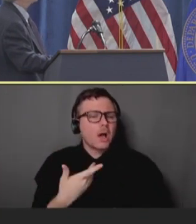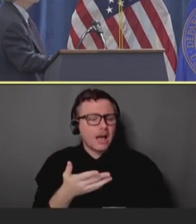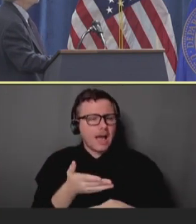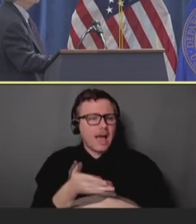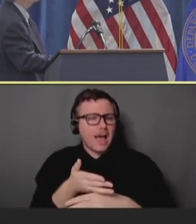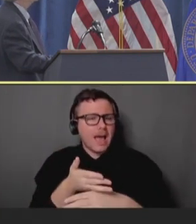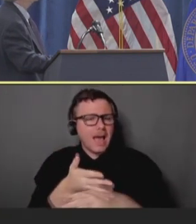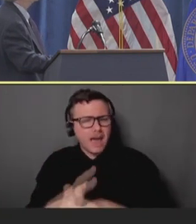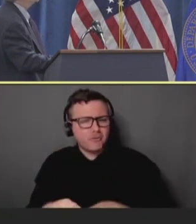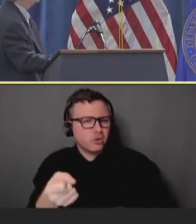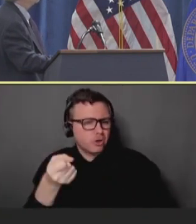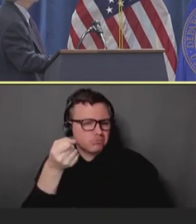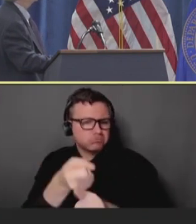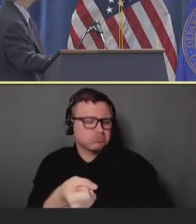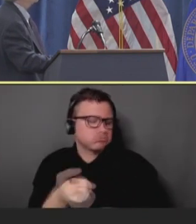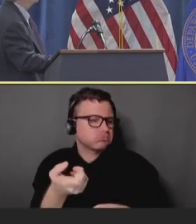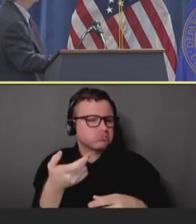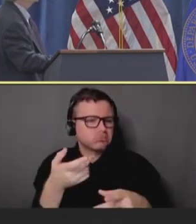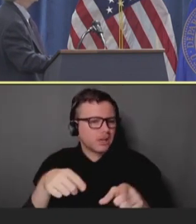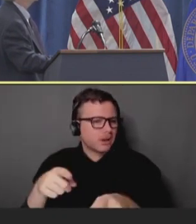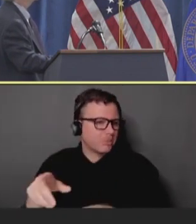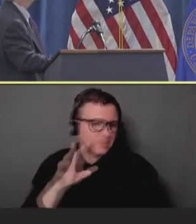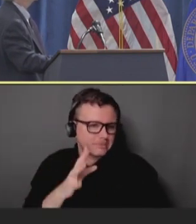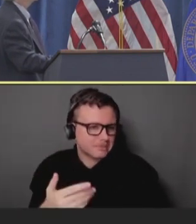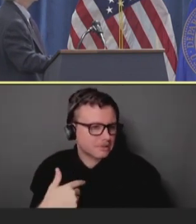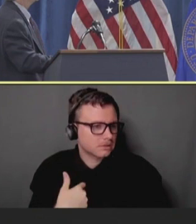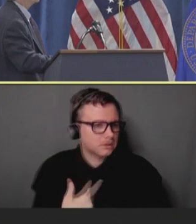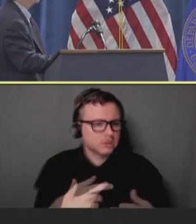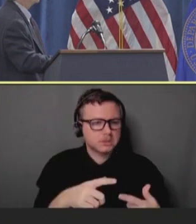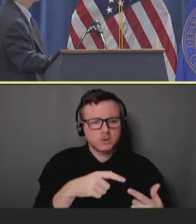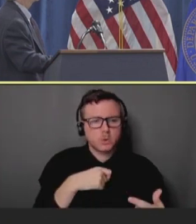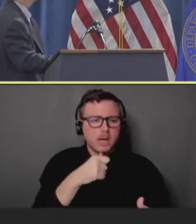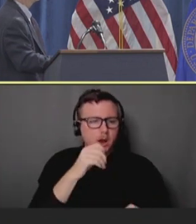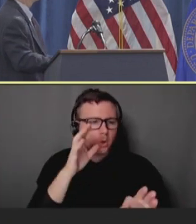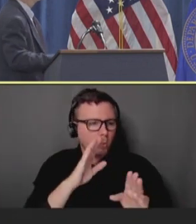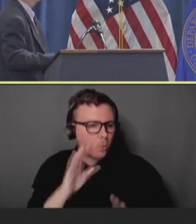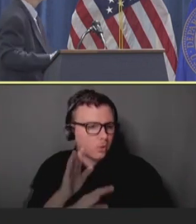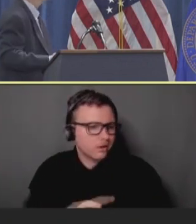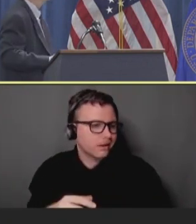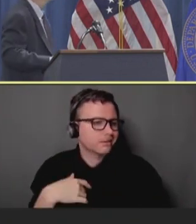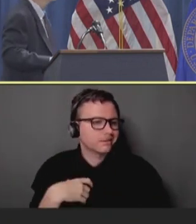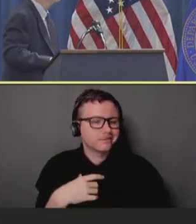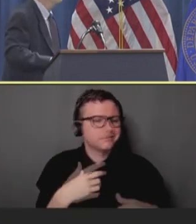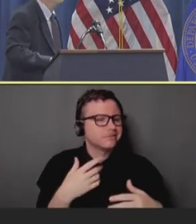need it, they're too young, let's wait and see, it doesn't work, it's not effective,